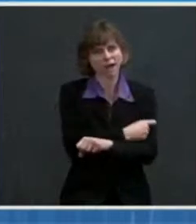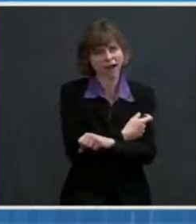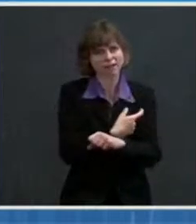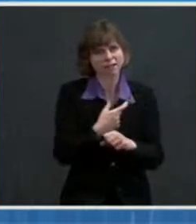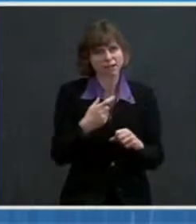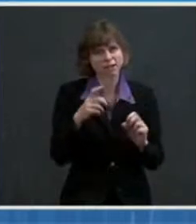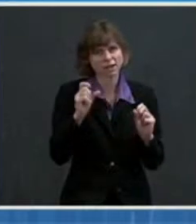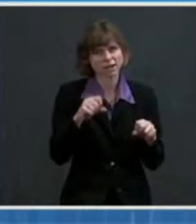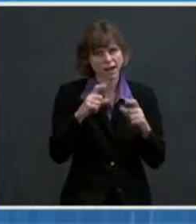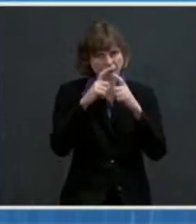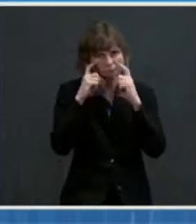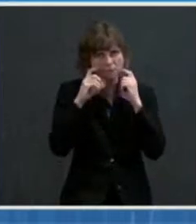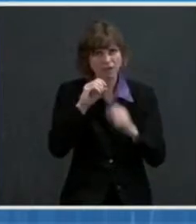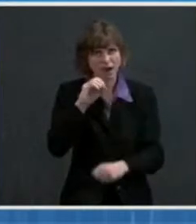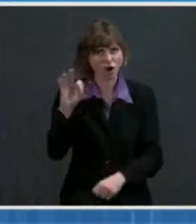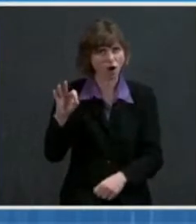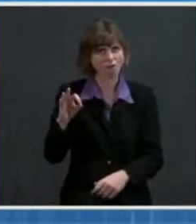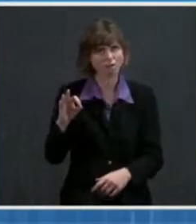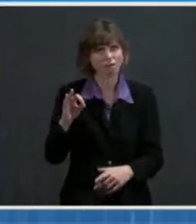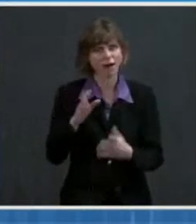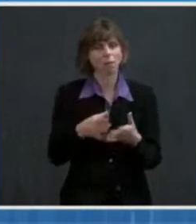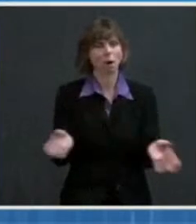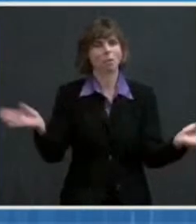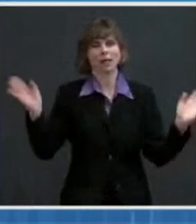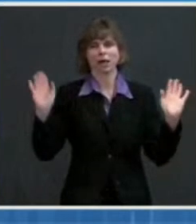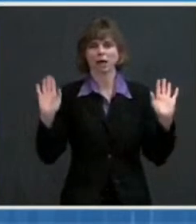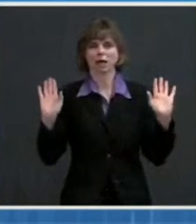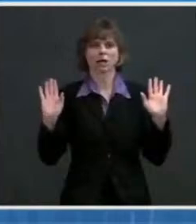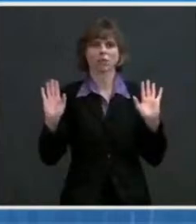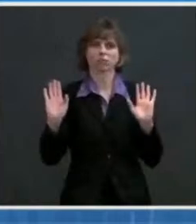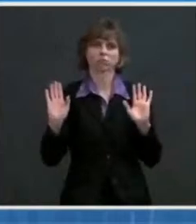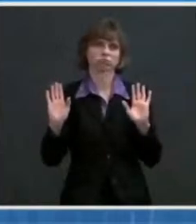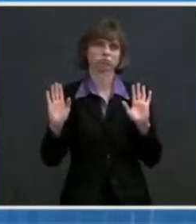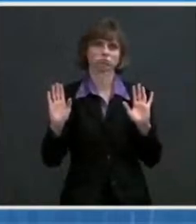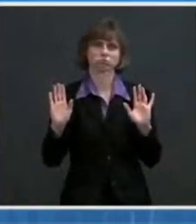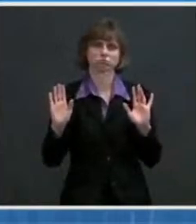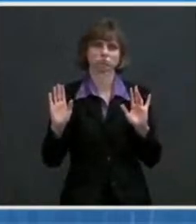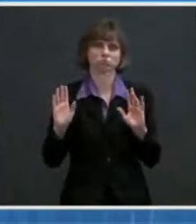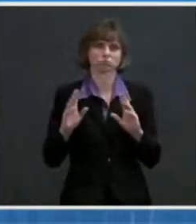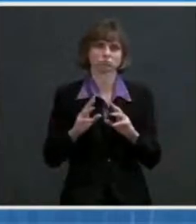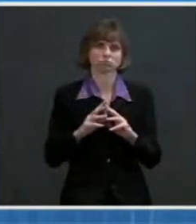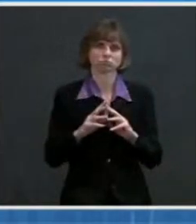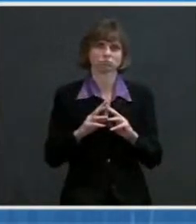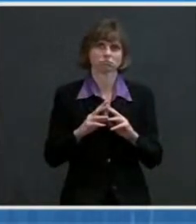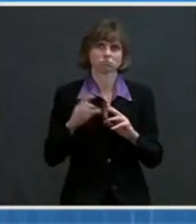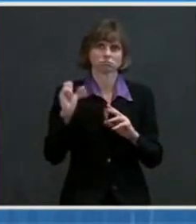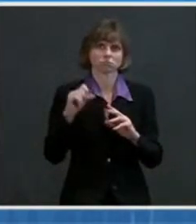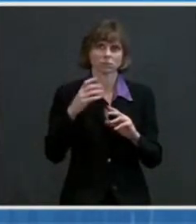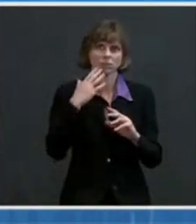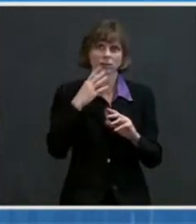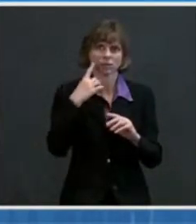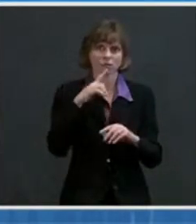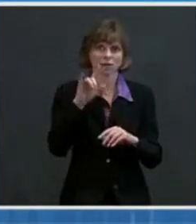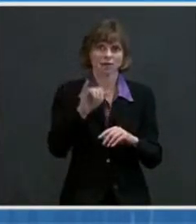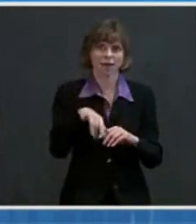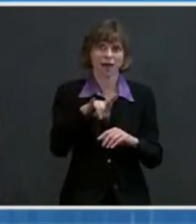TRIGGERS FOR PEOPLE WHO ARE FULLY VACCINATED BEING ADVISED TO REMOVE MASKS IN PUBLIC AND GO